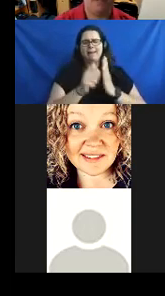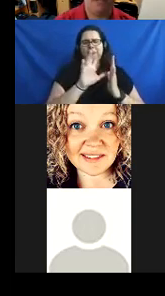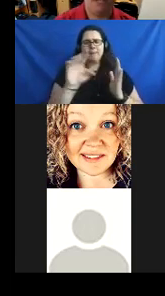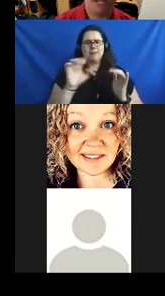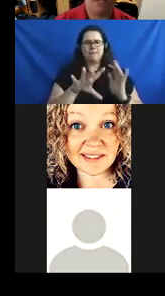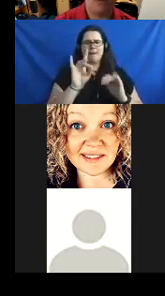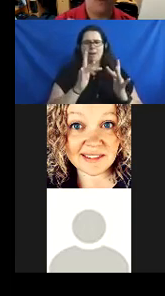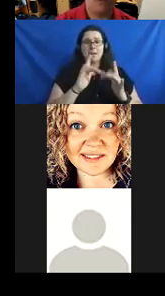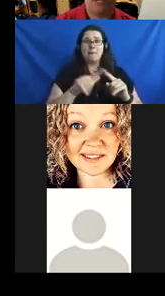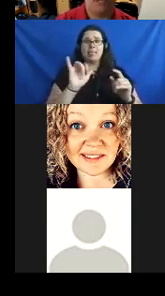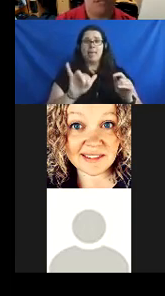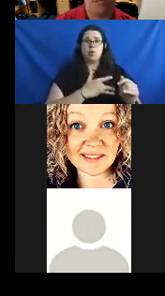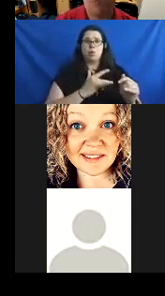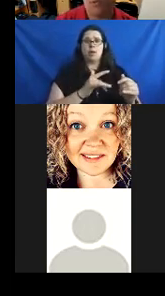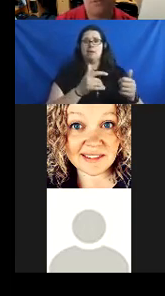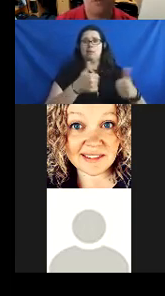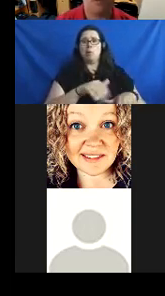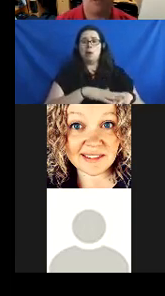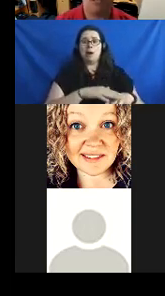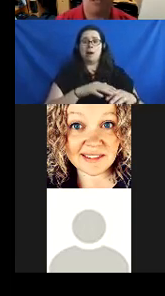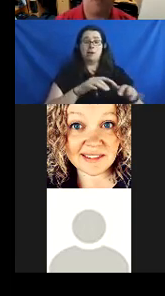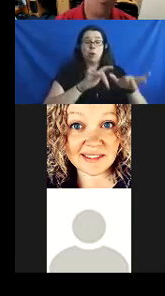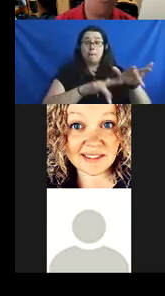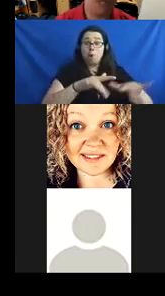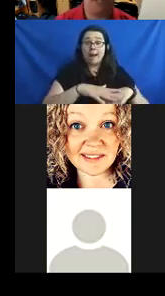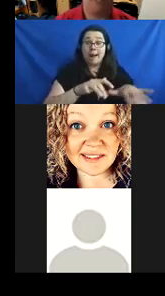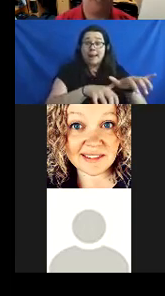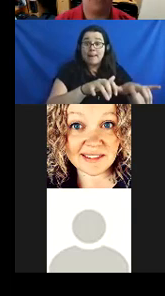THEY ARE DOTS YOU CAN PUT ON KEYBOARDS OR HOME APPLIANCES